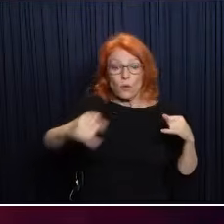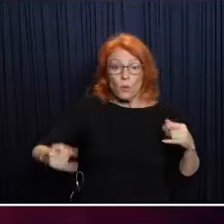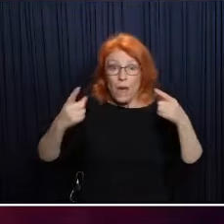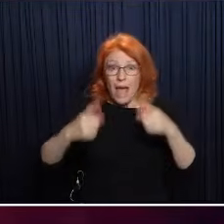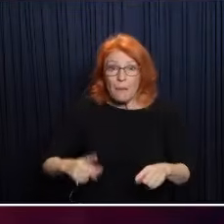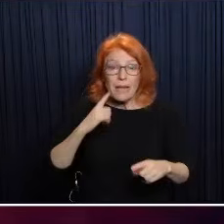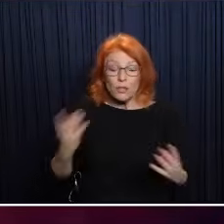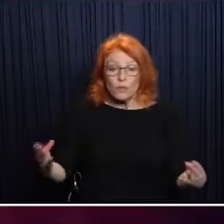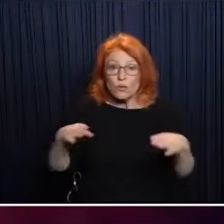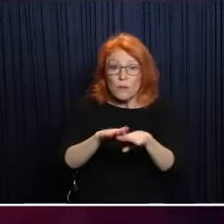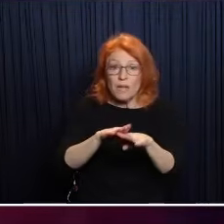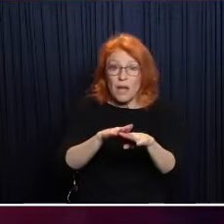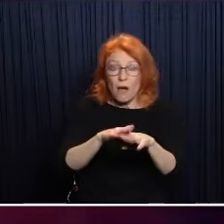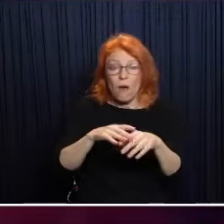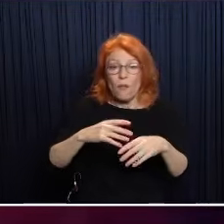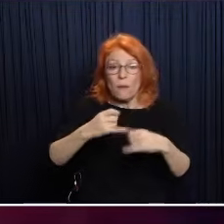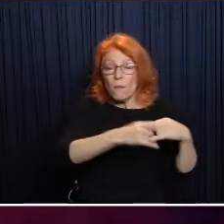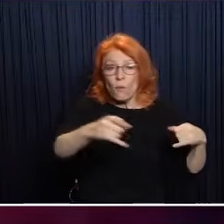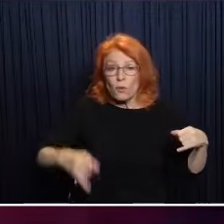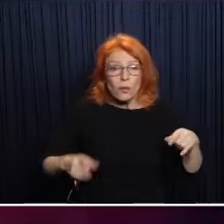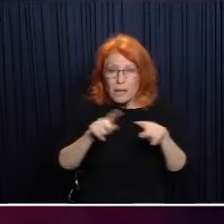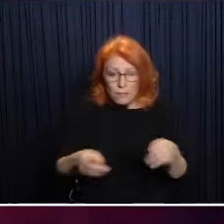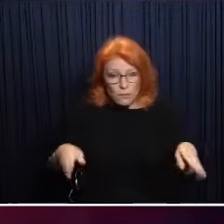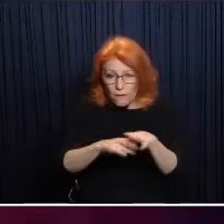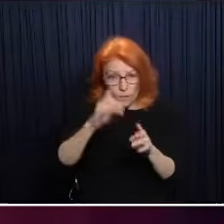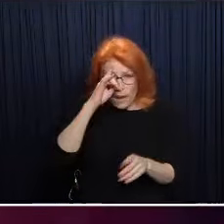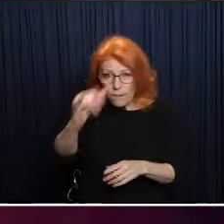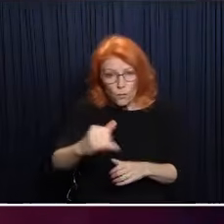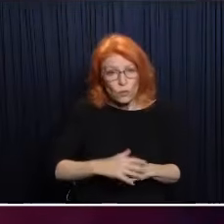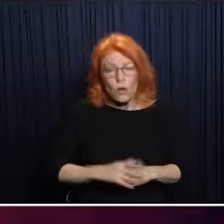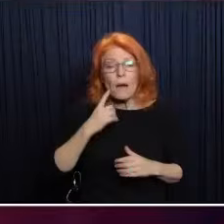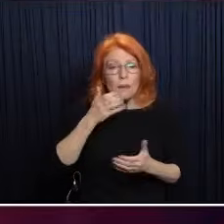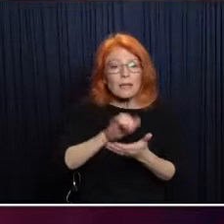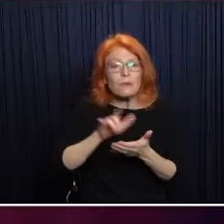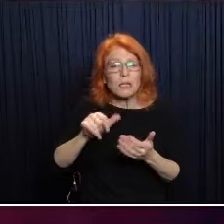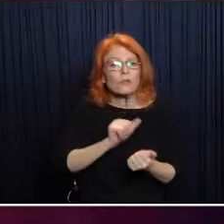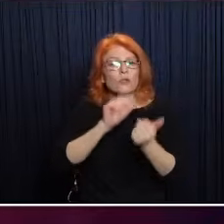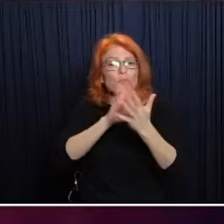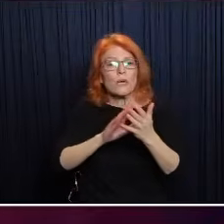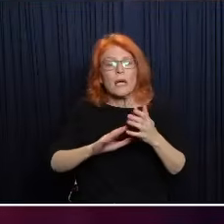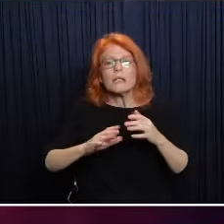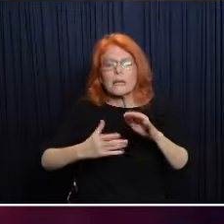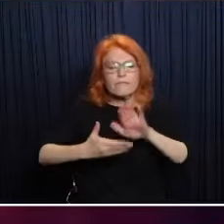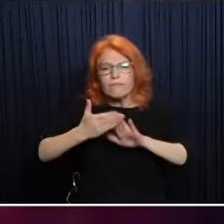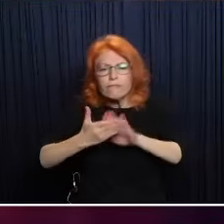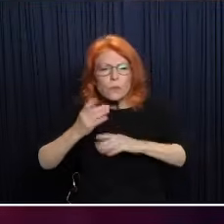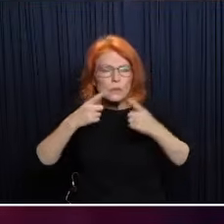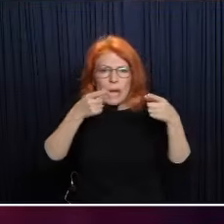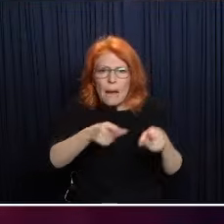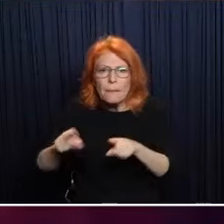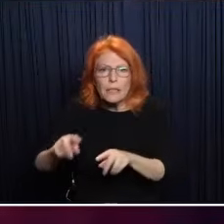BUILT SOFTWARE AND TECHNOLOGY FOR THE WHEN IN BLUE. I'M FOR WHAT HAPPENED, MEANING